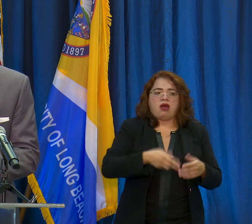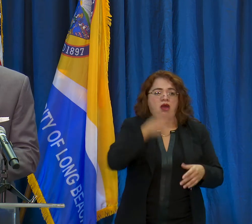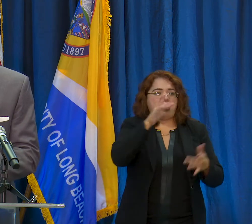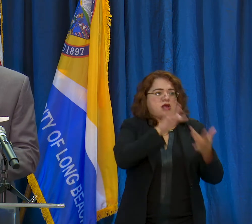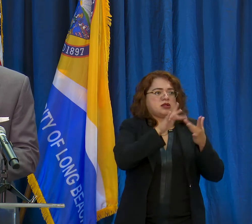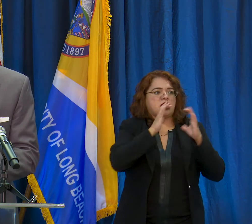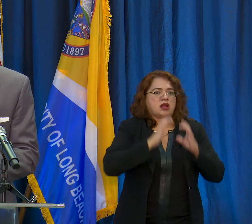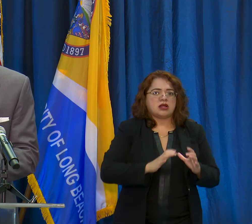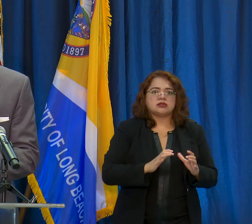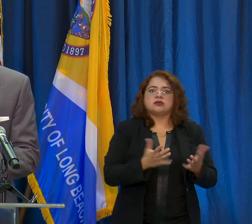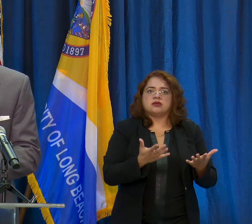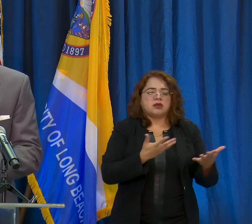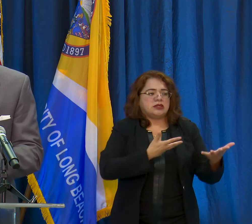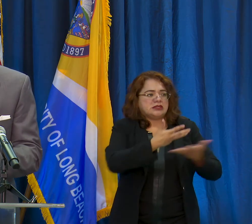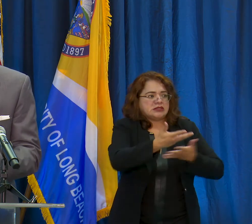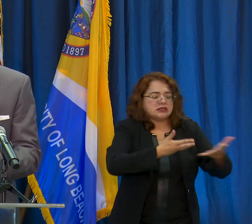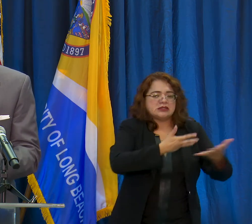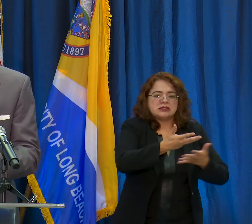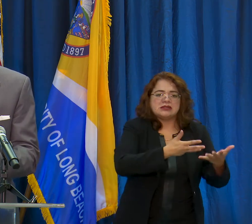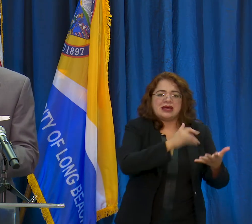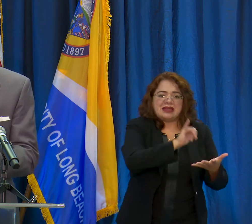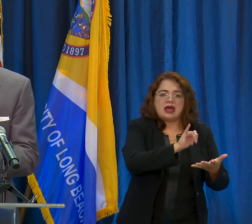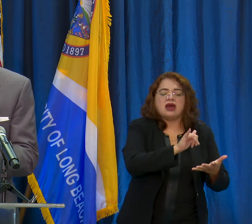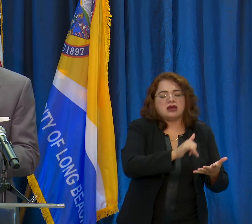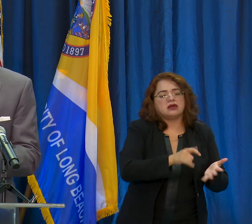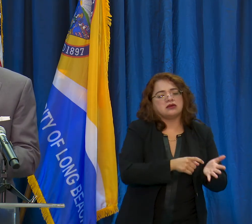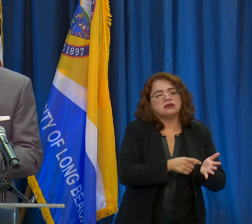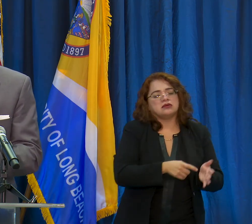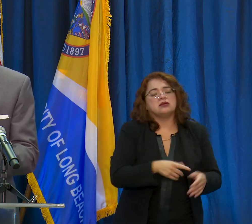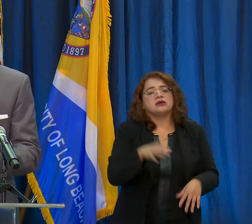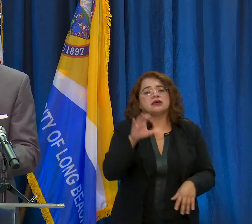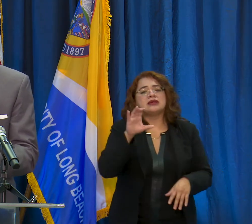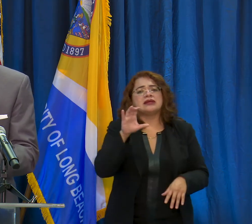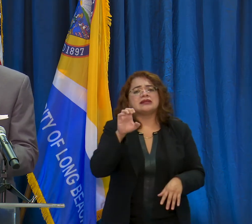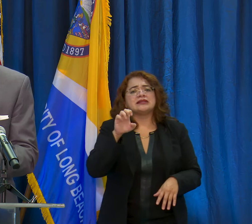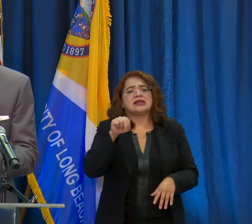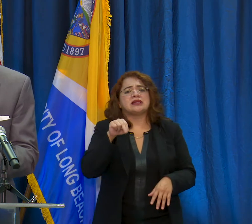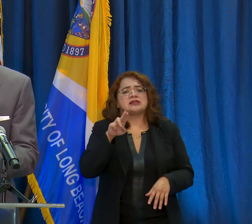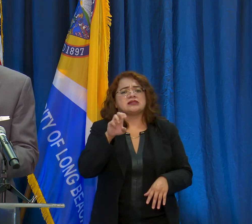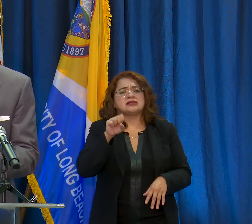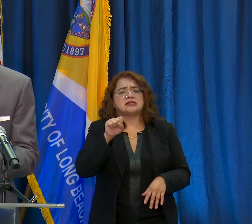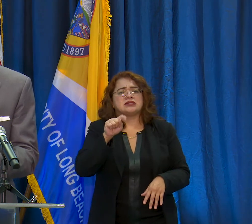in person contact, census tracts or areas of the city that are